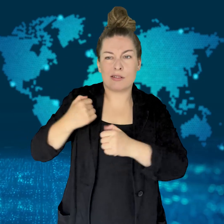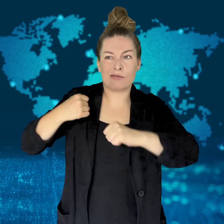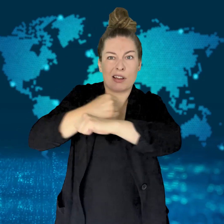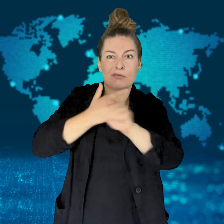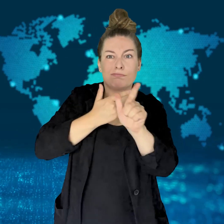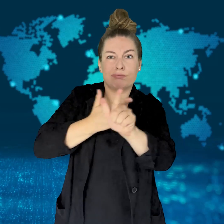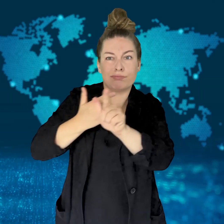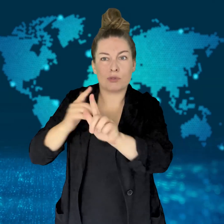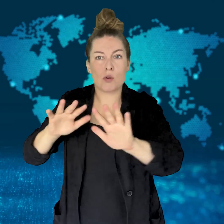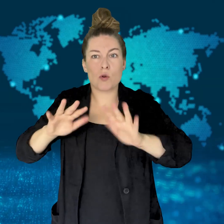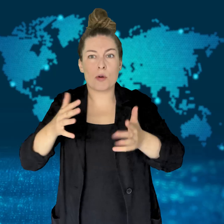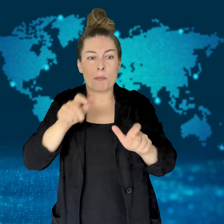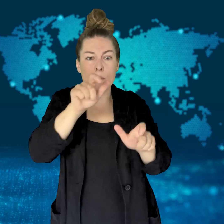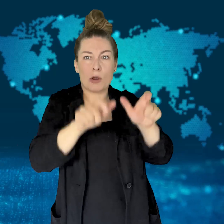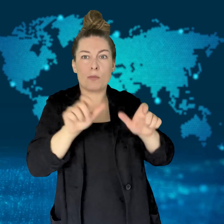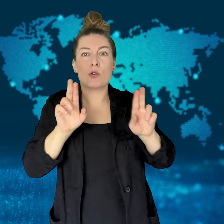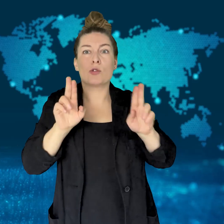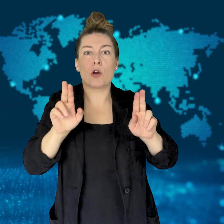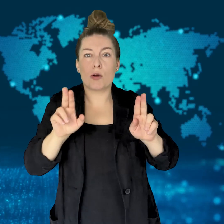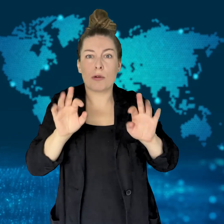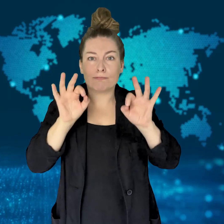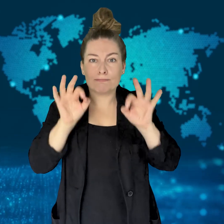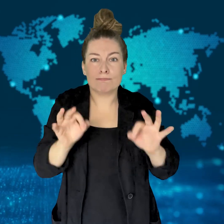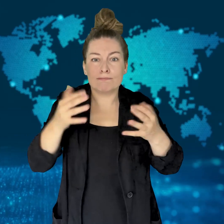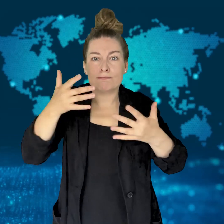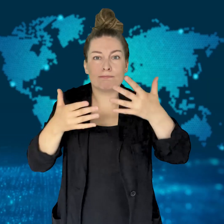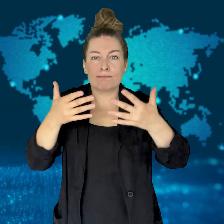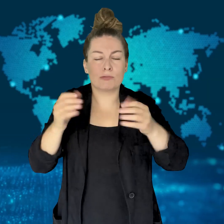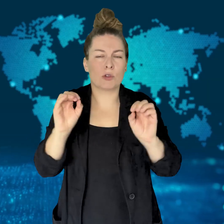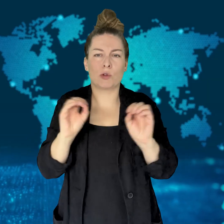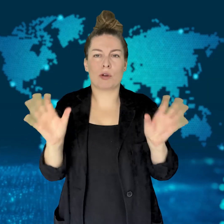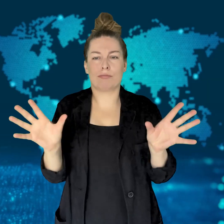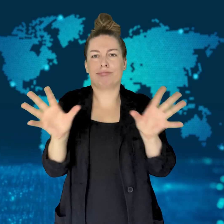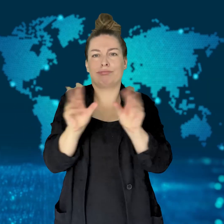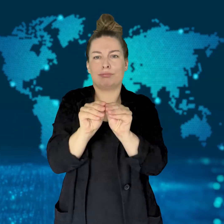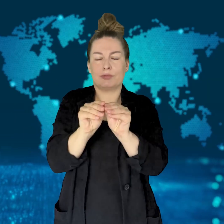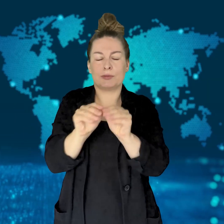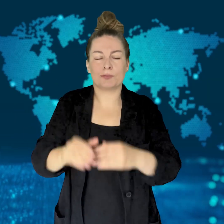between civilians and fighters in that number.